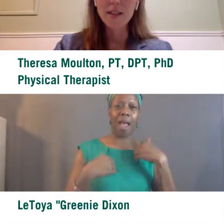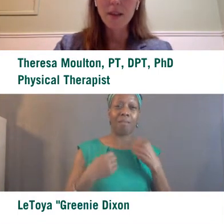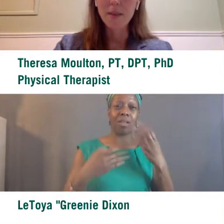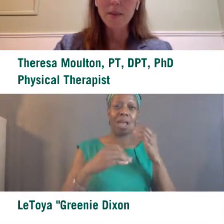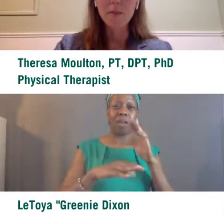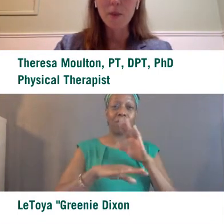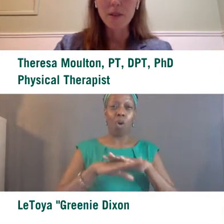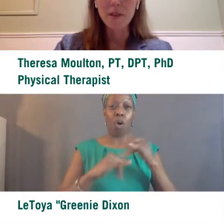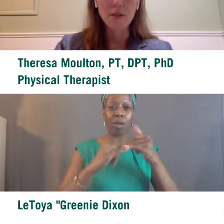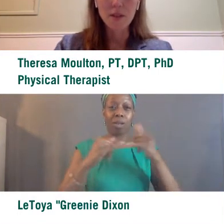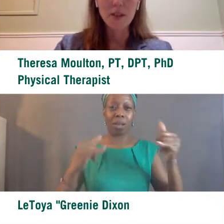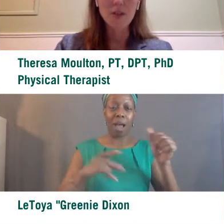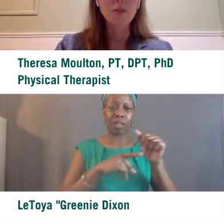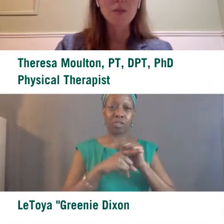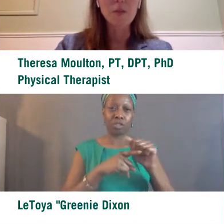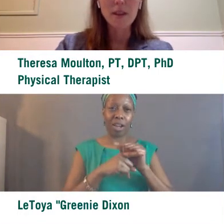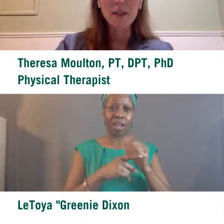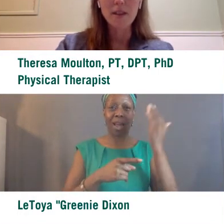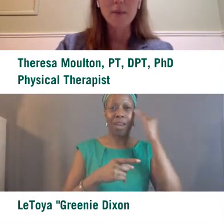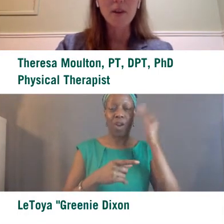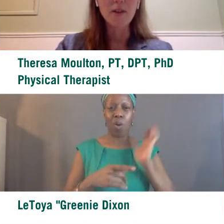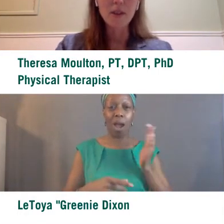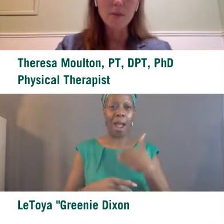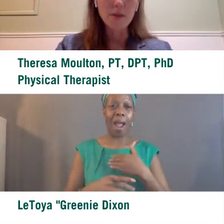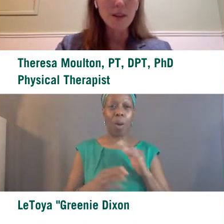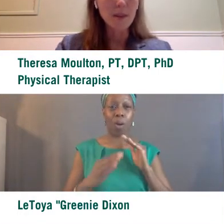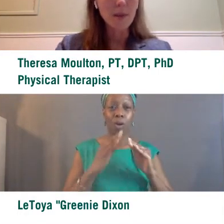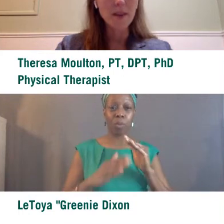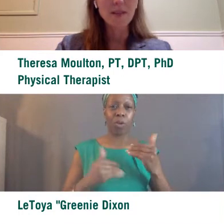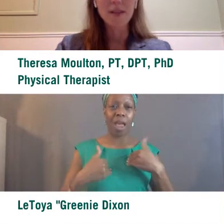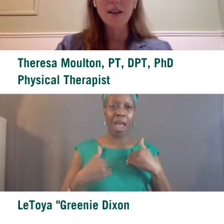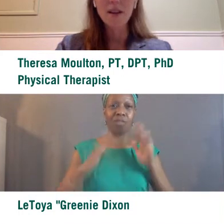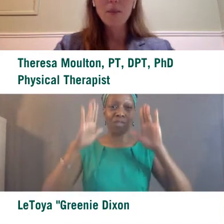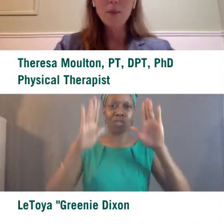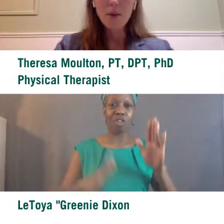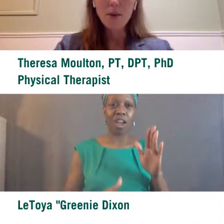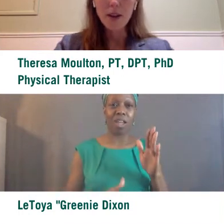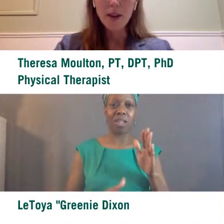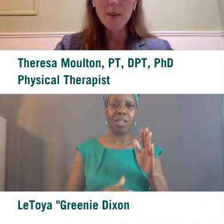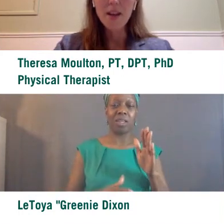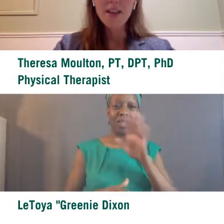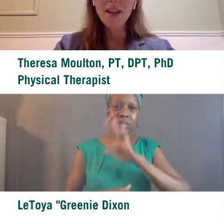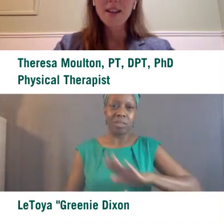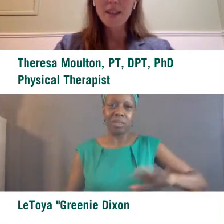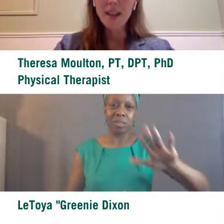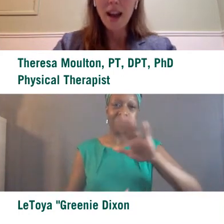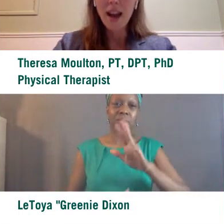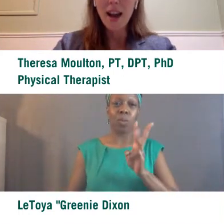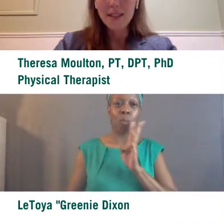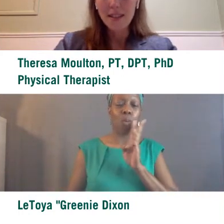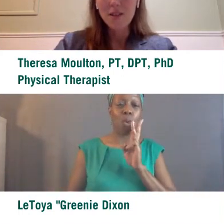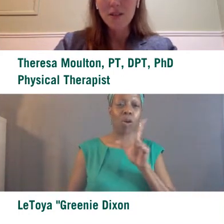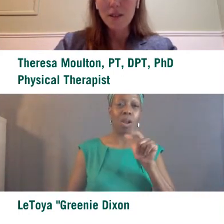Adaptive Sports association is one example of a community based program that it has continued